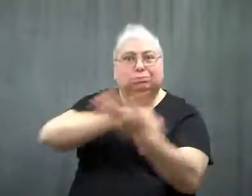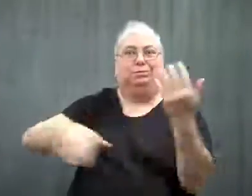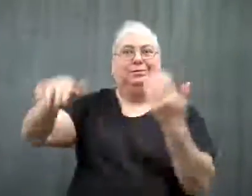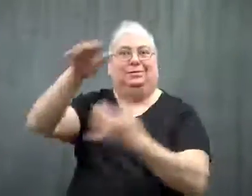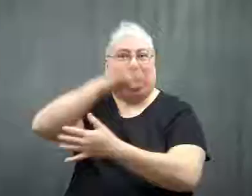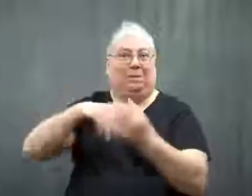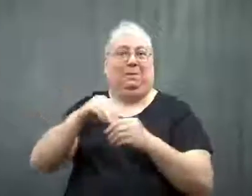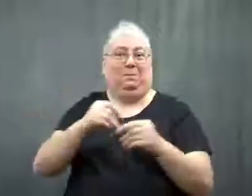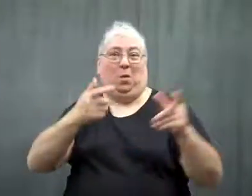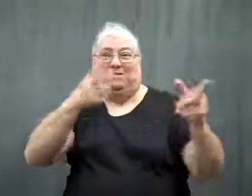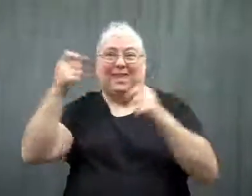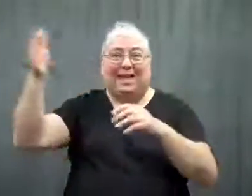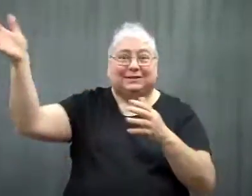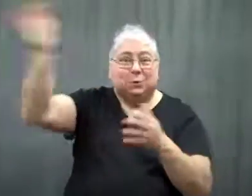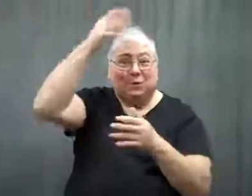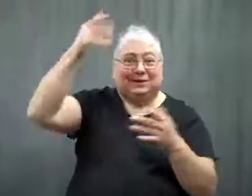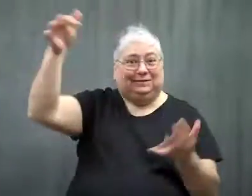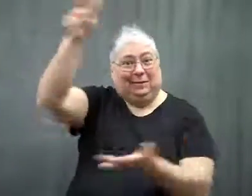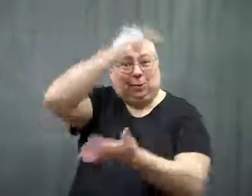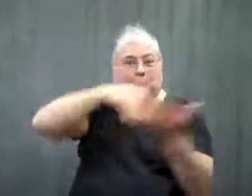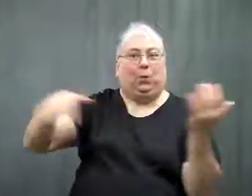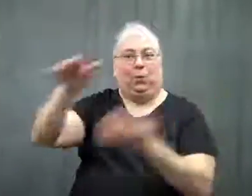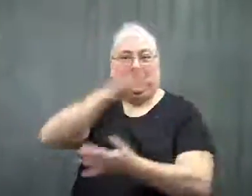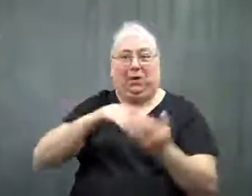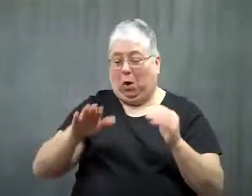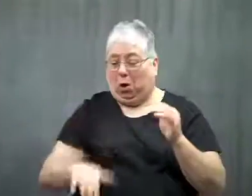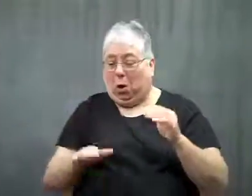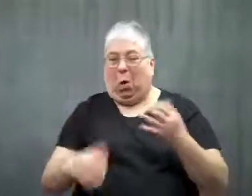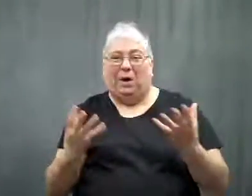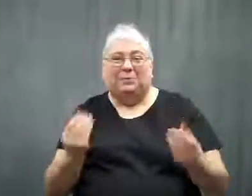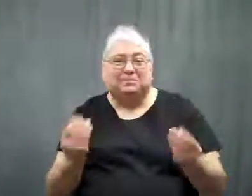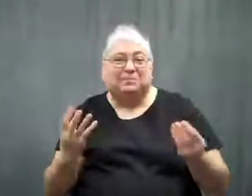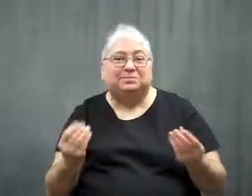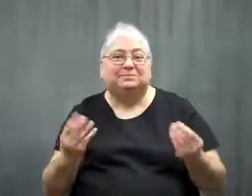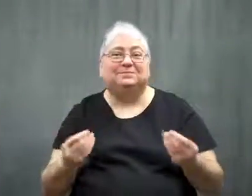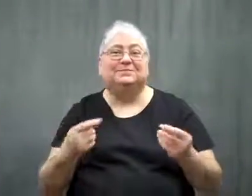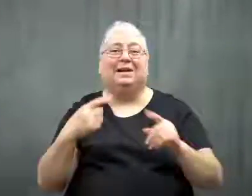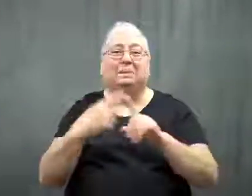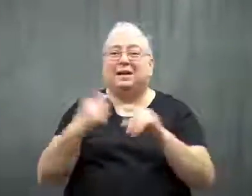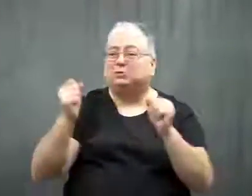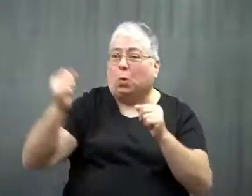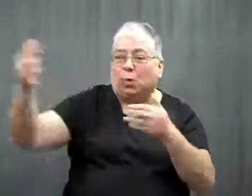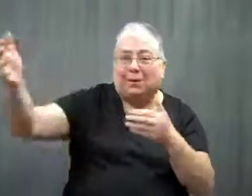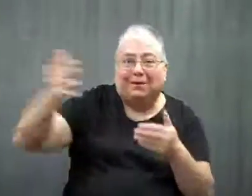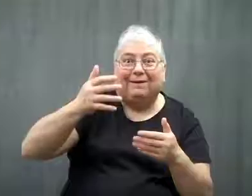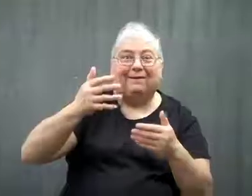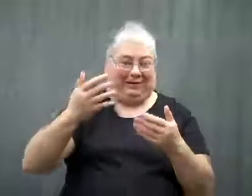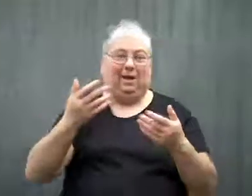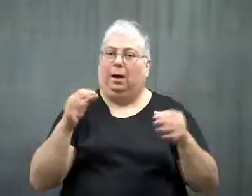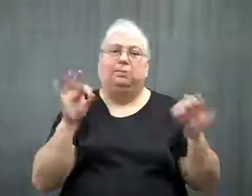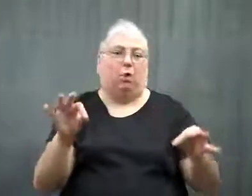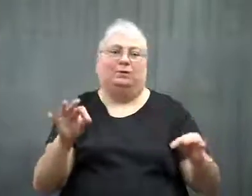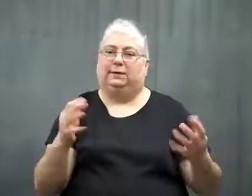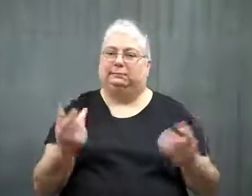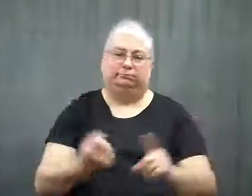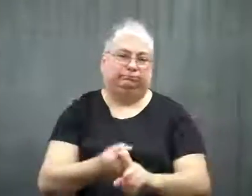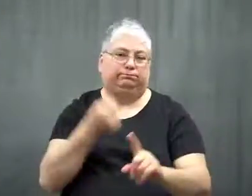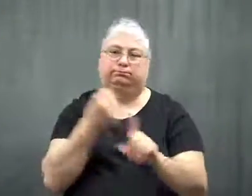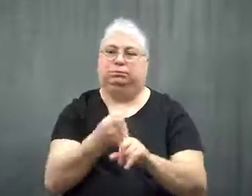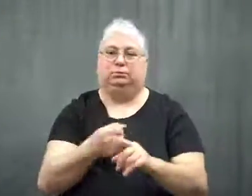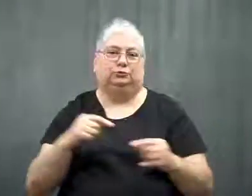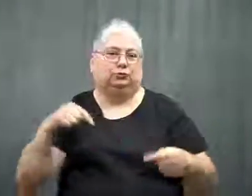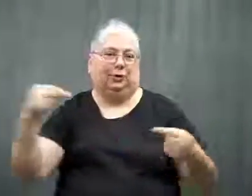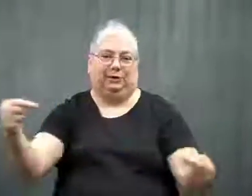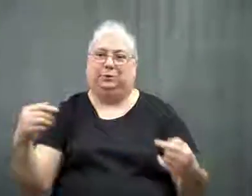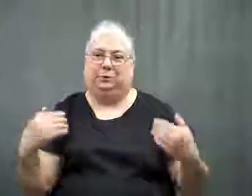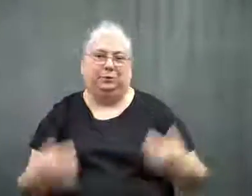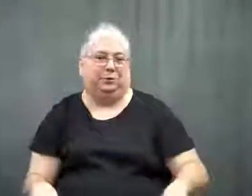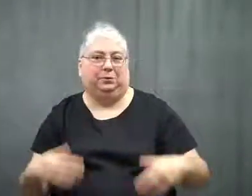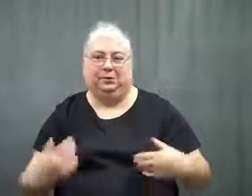and faster winds above, with moisture below combine to make a storm or tornado.